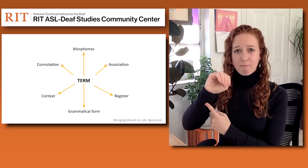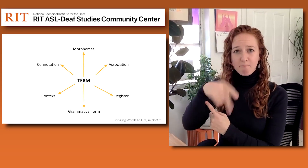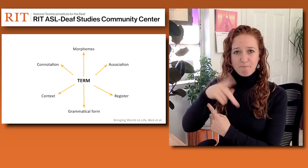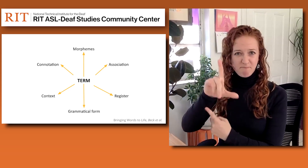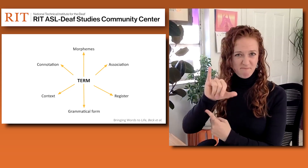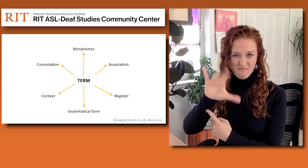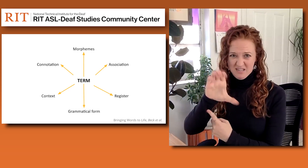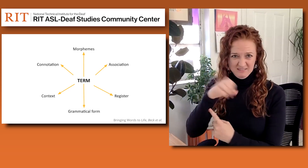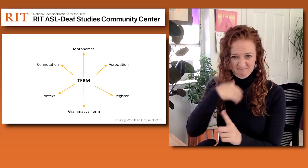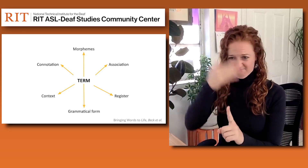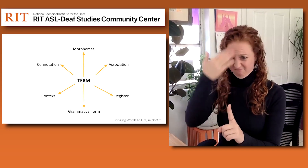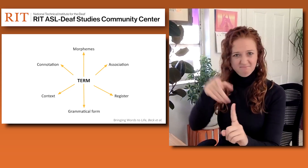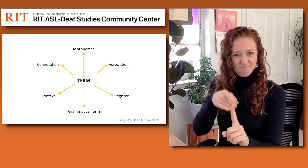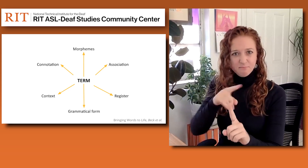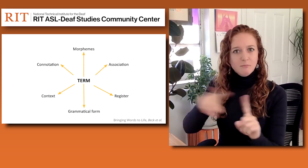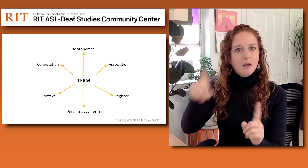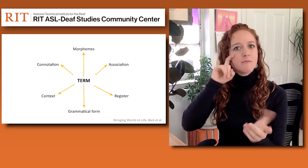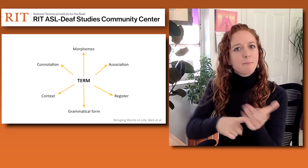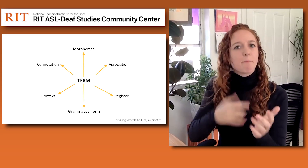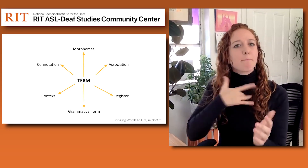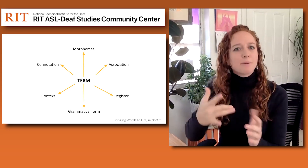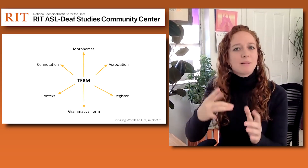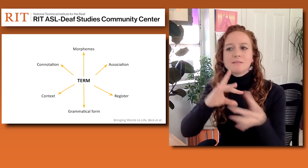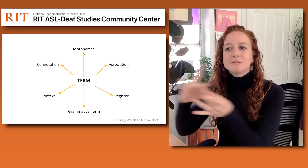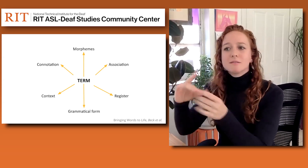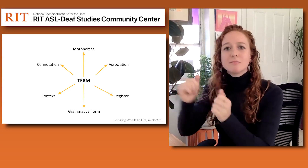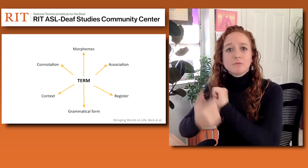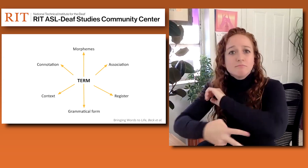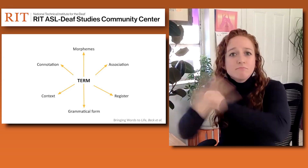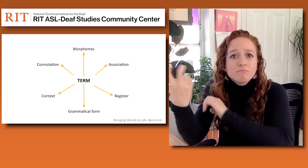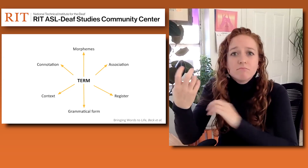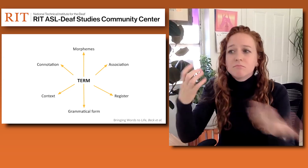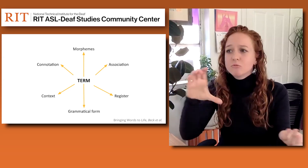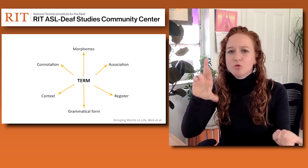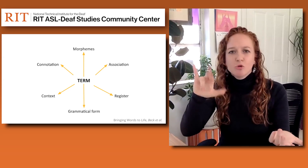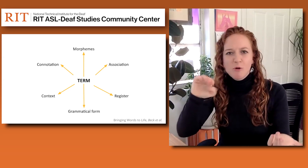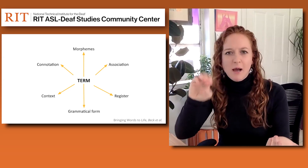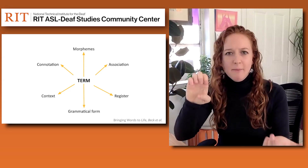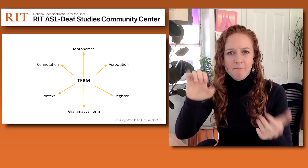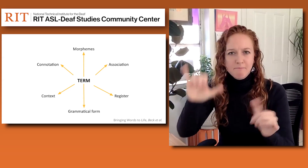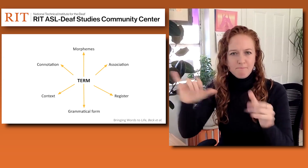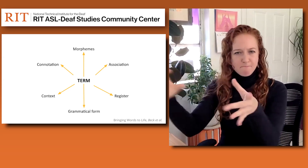I don't know what that means, but I do recognize that it's brought up with theft or crime,